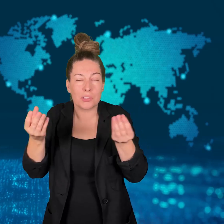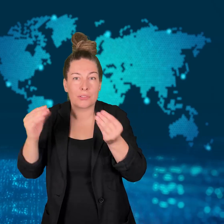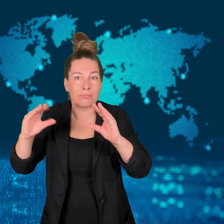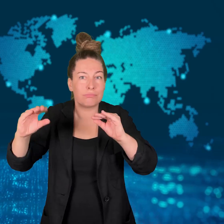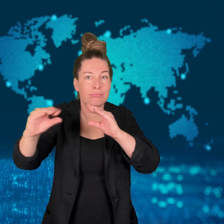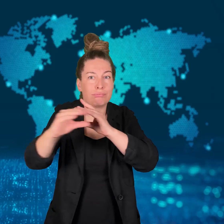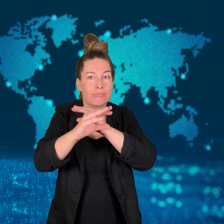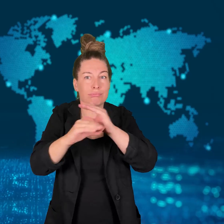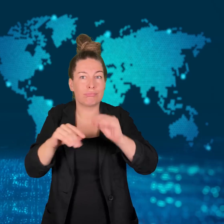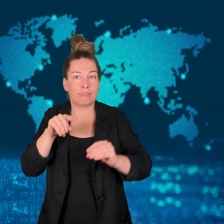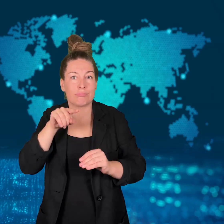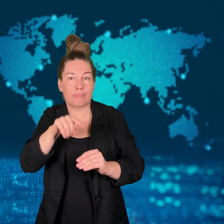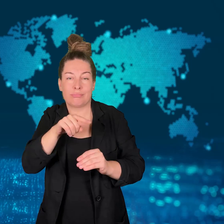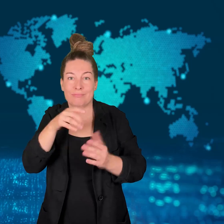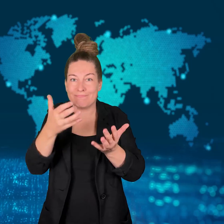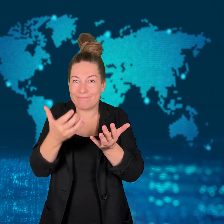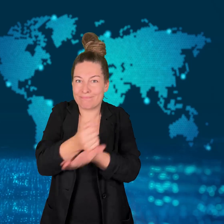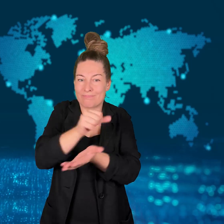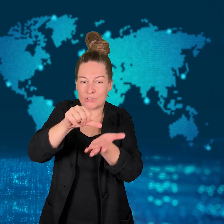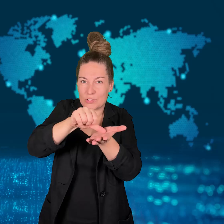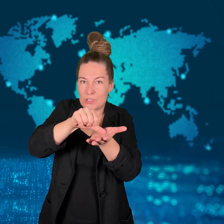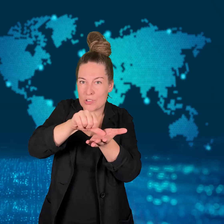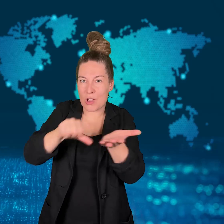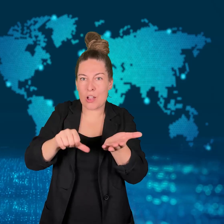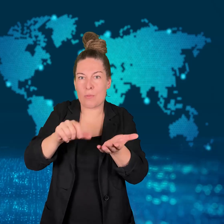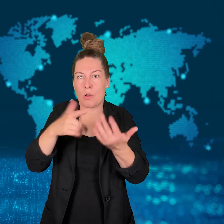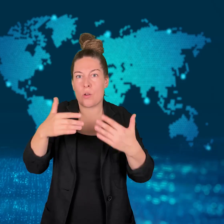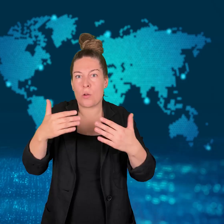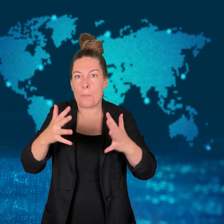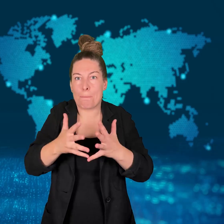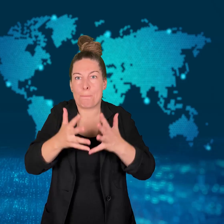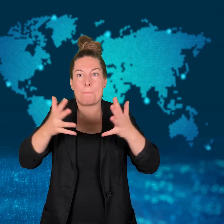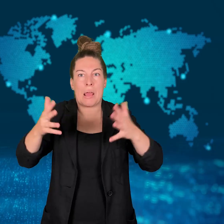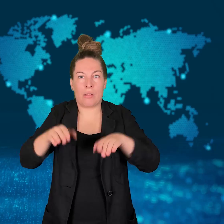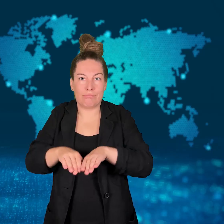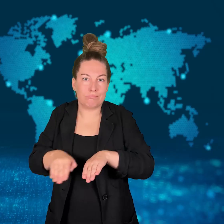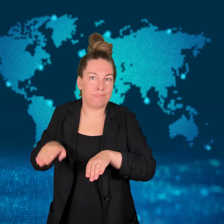and the critical optic nerve that connects it to the brain.